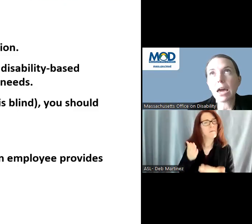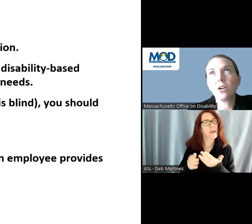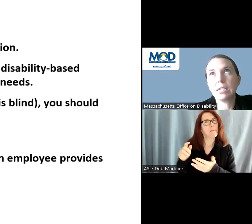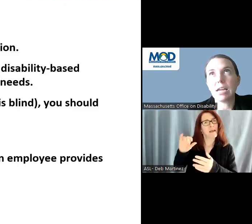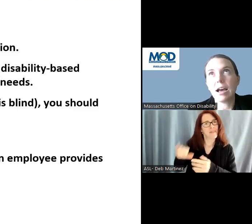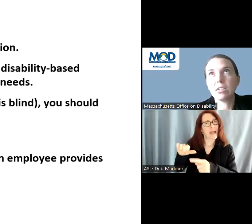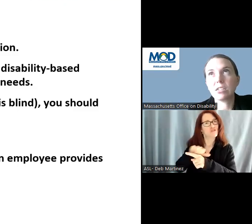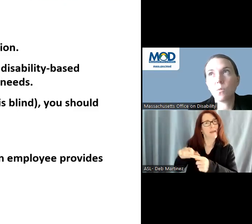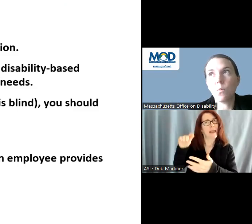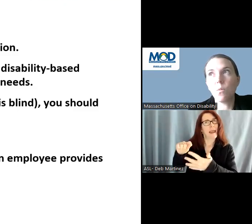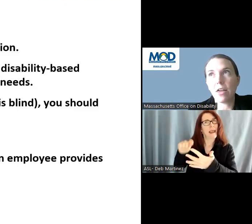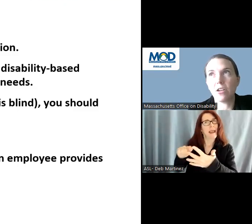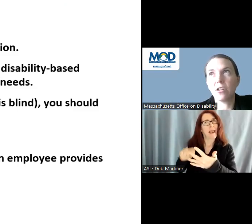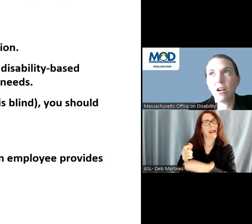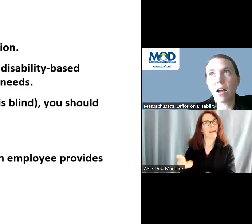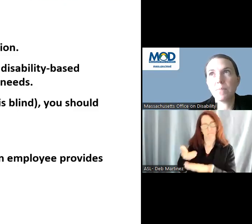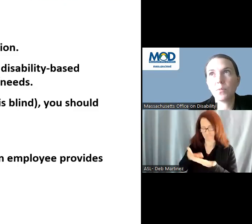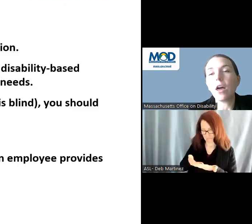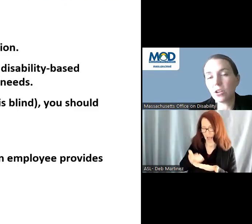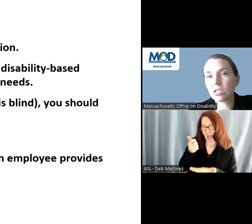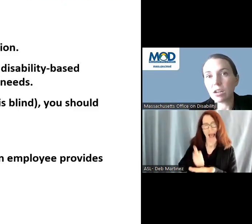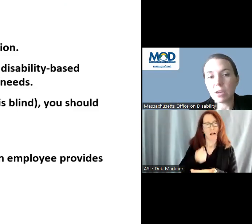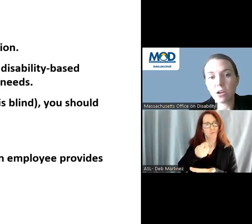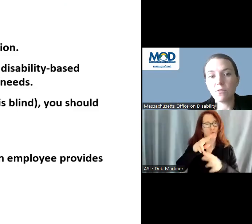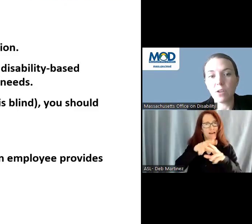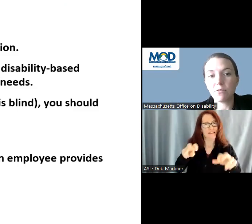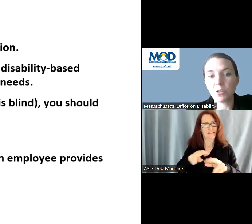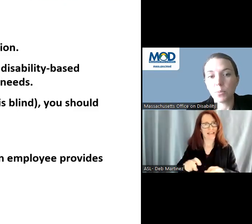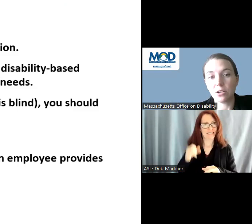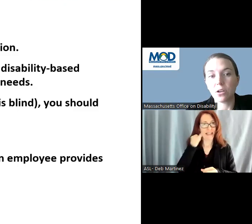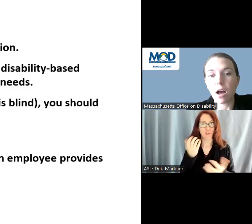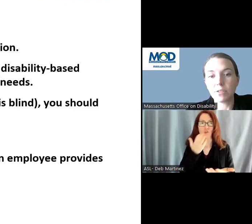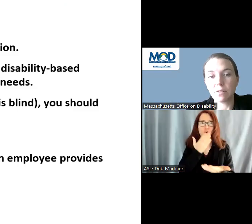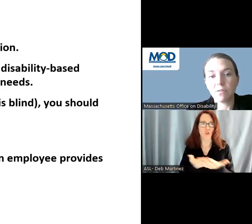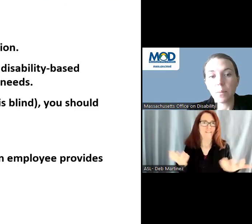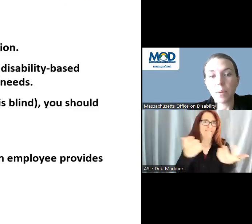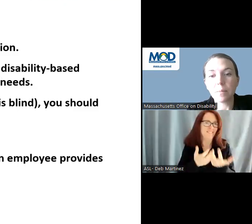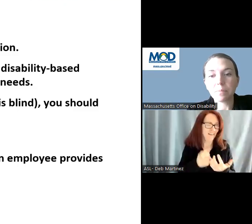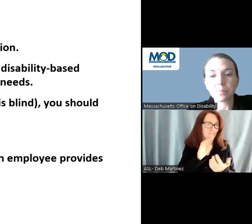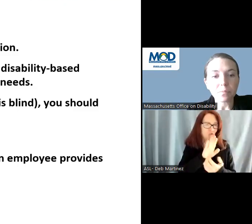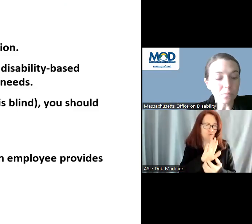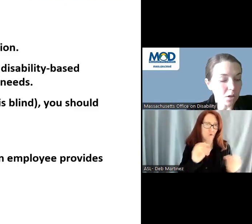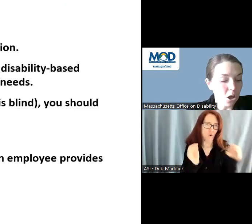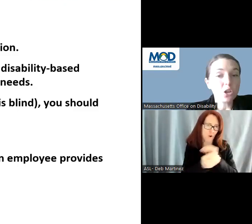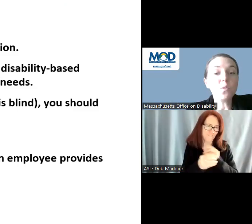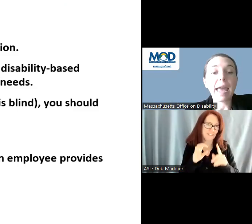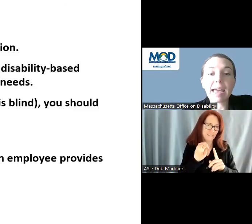assess whether um whether it's going to be a good fit for your particular office environment